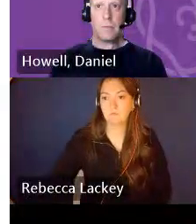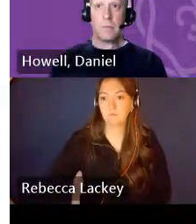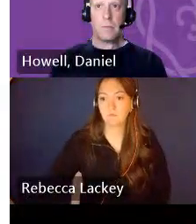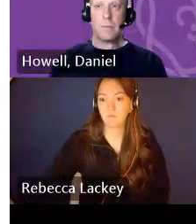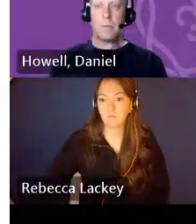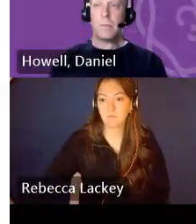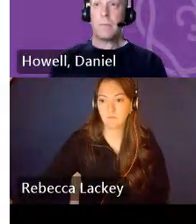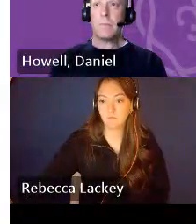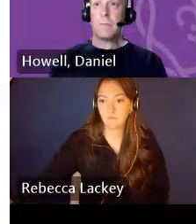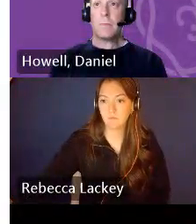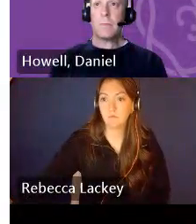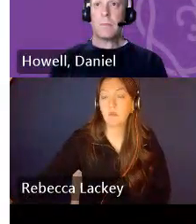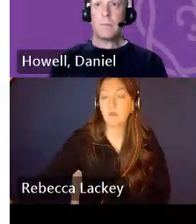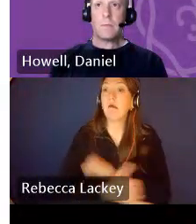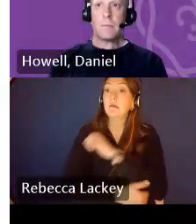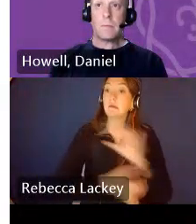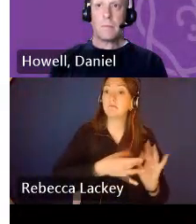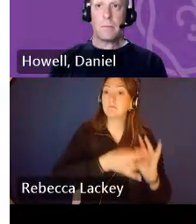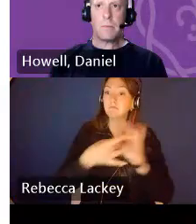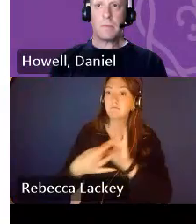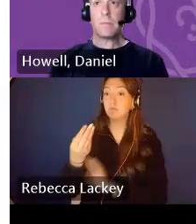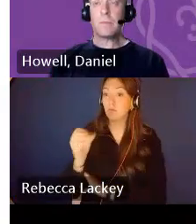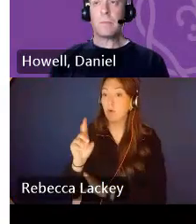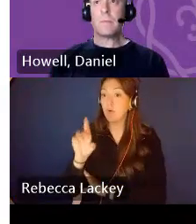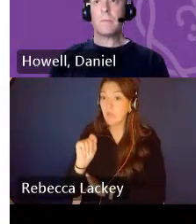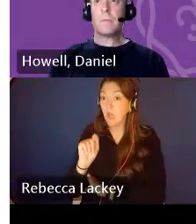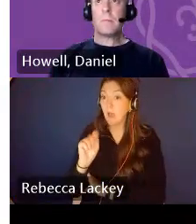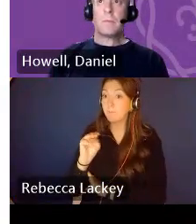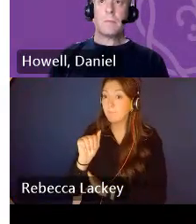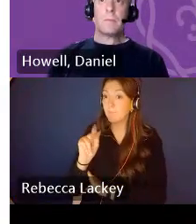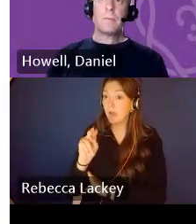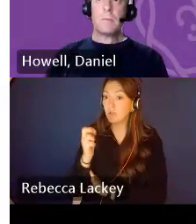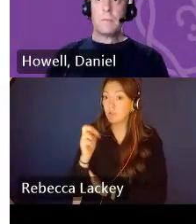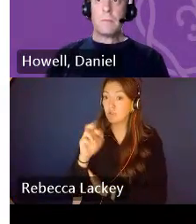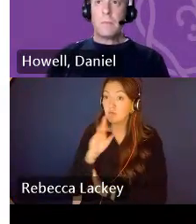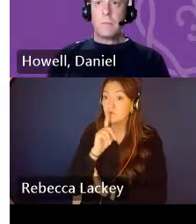next question will county work with mod and Manchester etc to assure sure